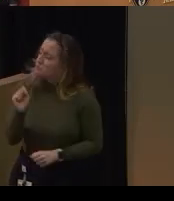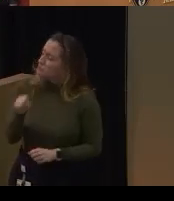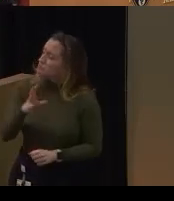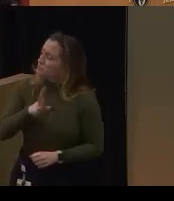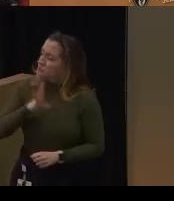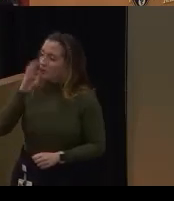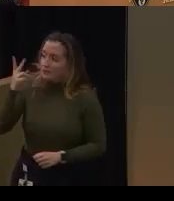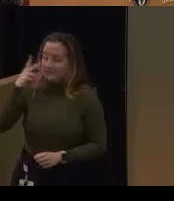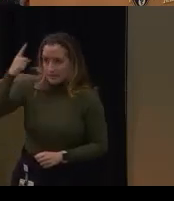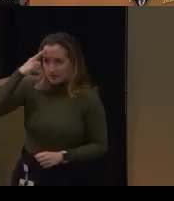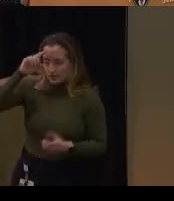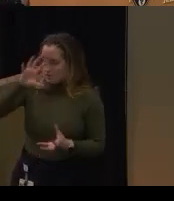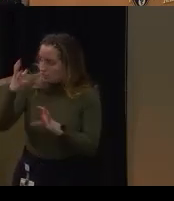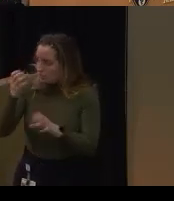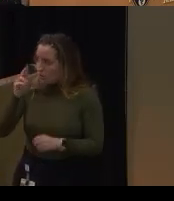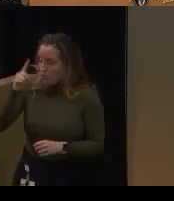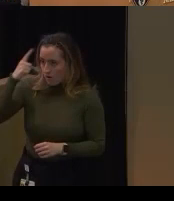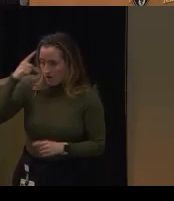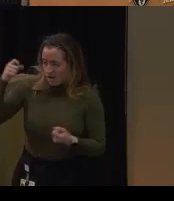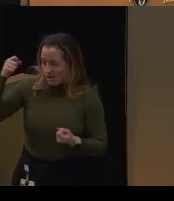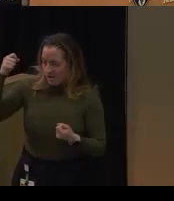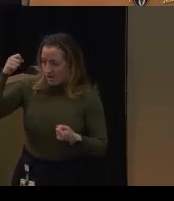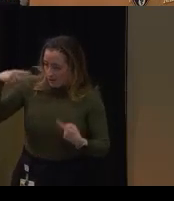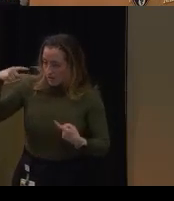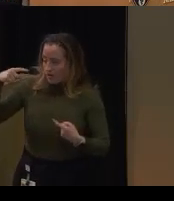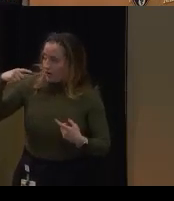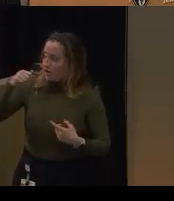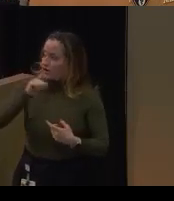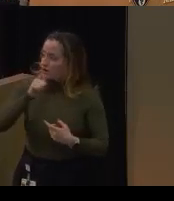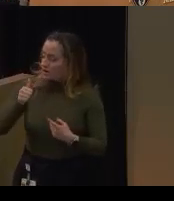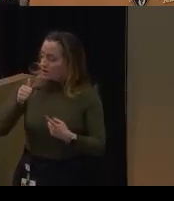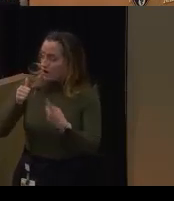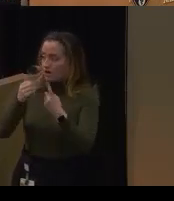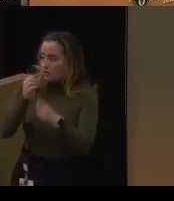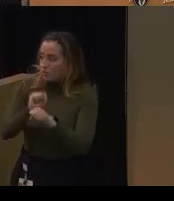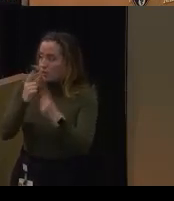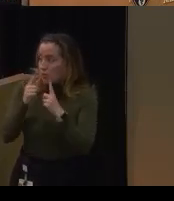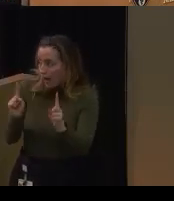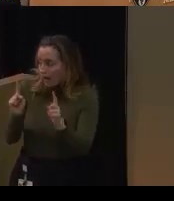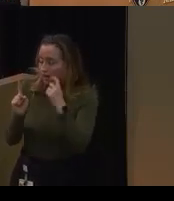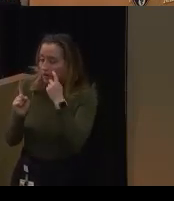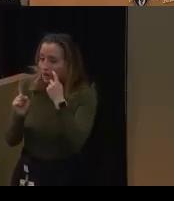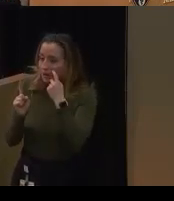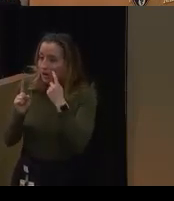disruptions or alterations in this network again I I don't I don't think in any way that this is